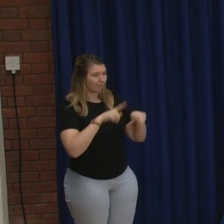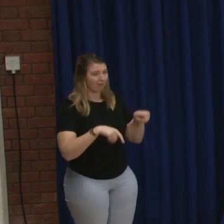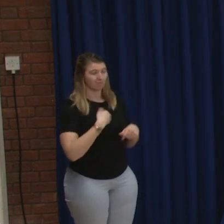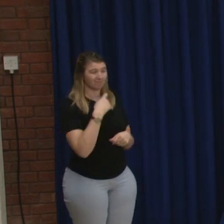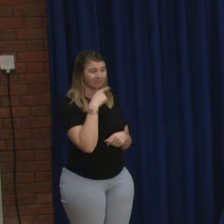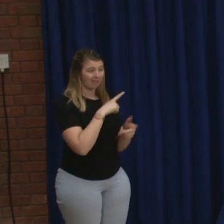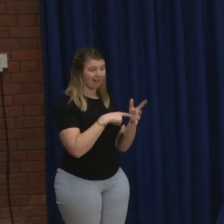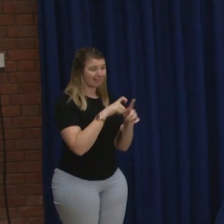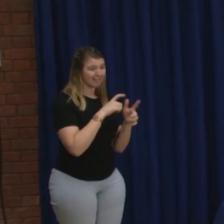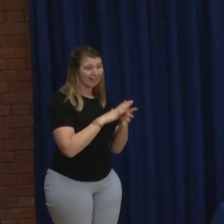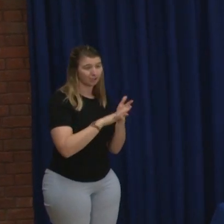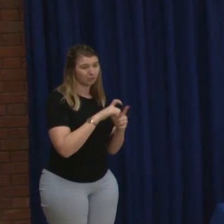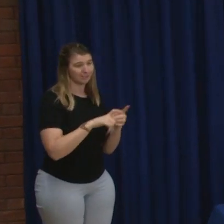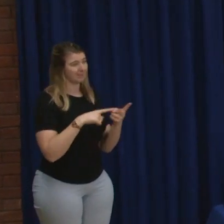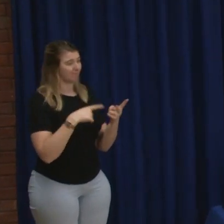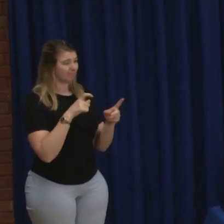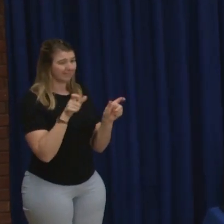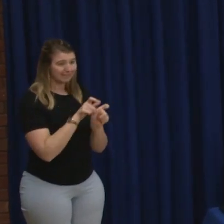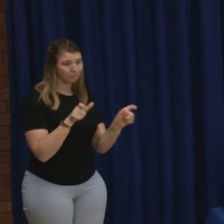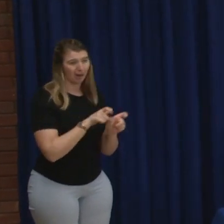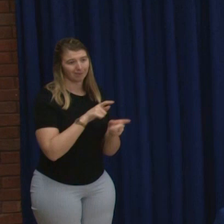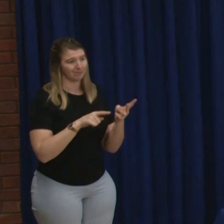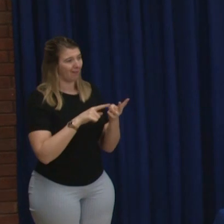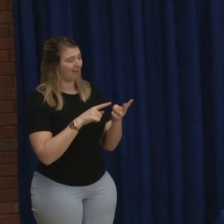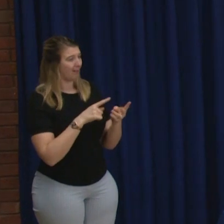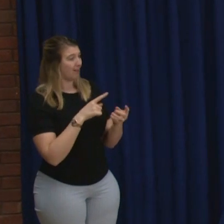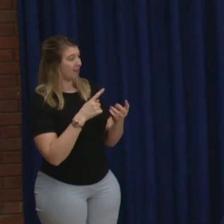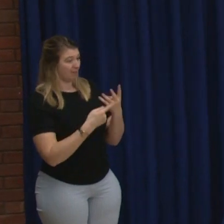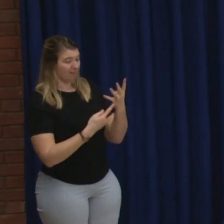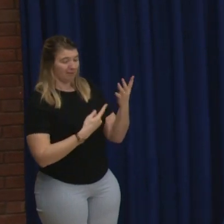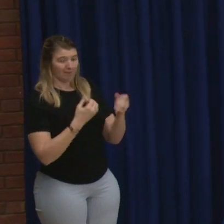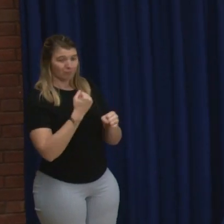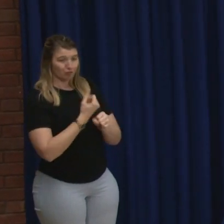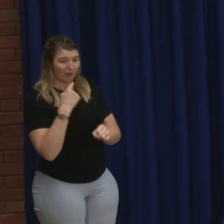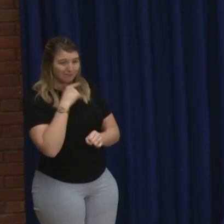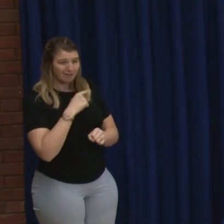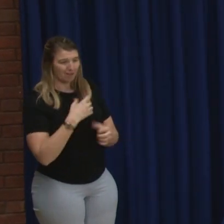Dyspraxia, WLD. I've got a grandson who's got a number of different letters after his name even